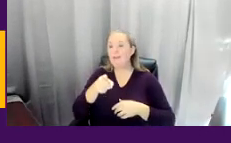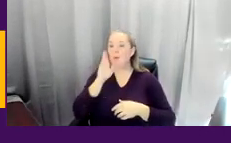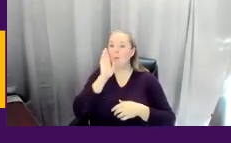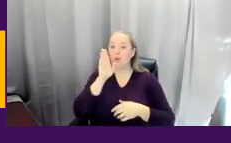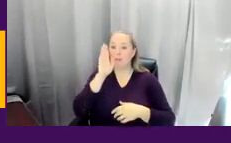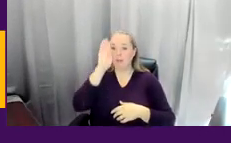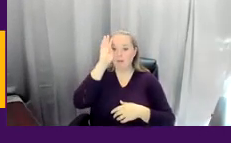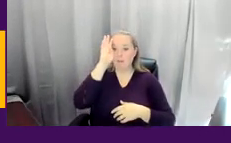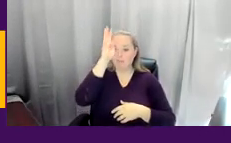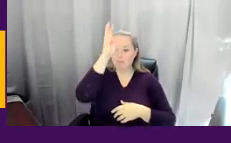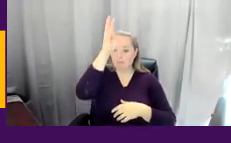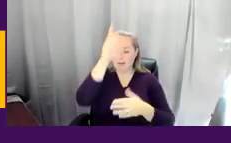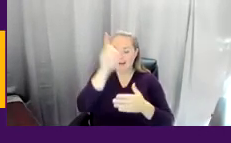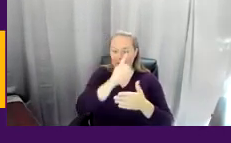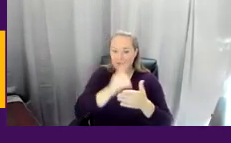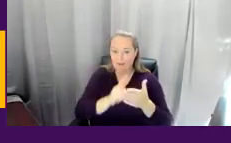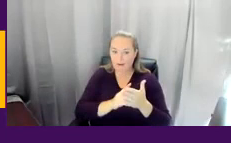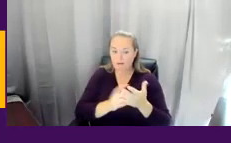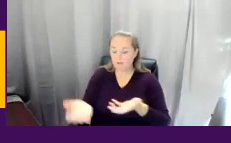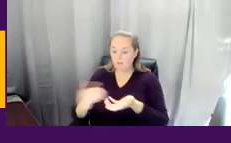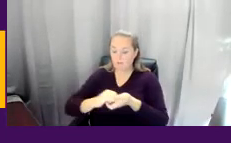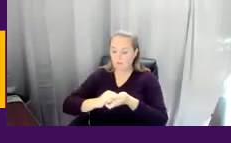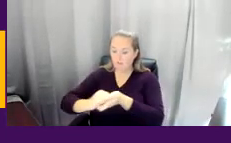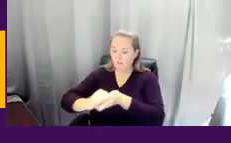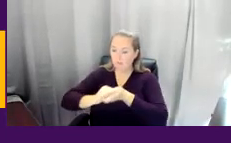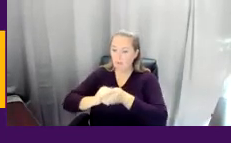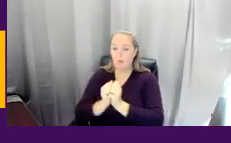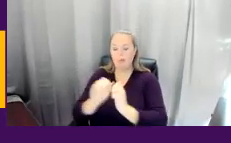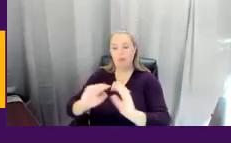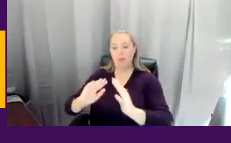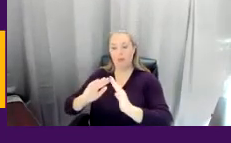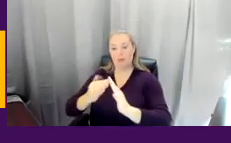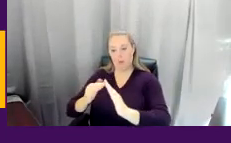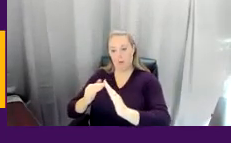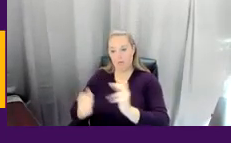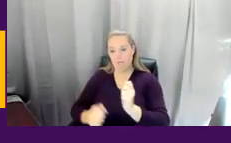SO, IN CONTRACT SPEAK, THE DELIVERABLES UNDER THIS RFP WILL BE, FIRST AND FOREMOST TO DESIGN AND IMPLEMENT AN